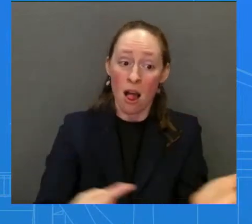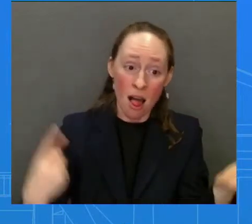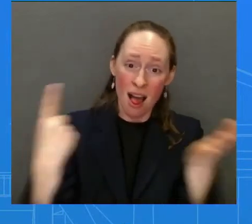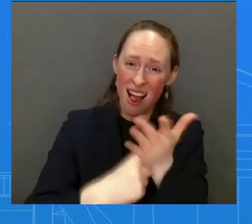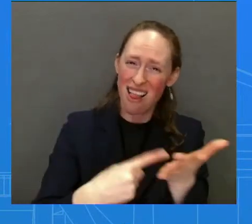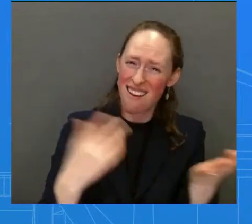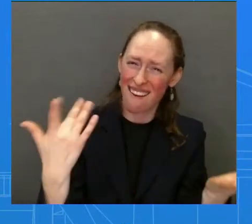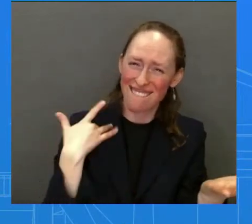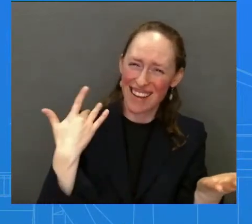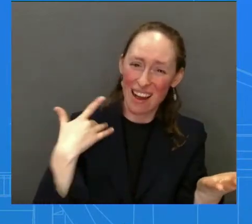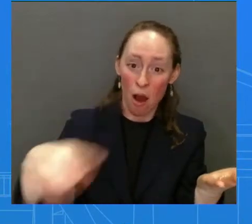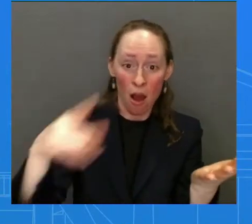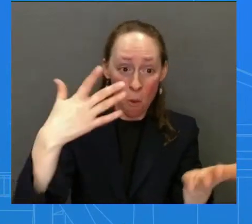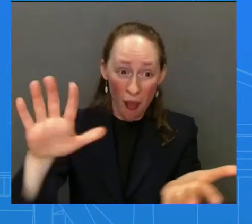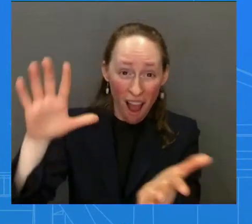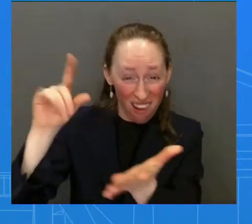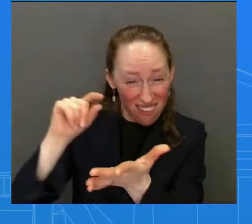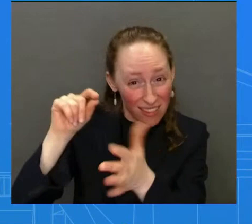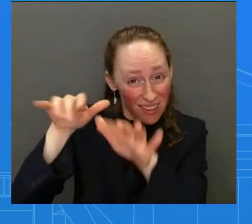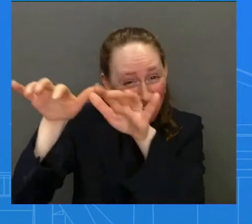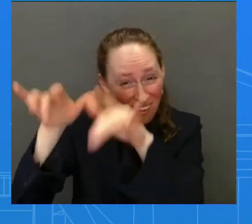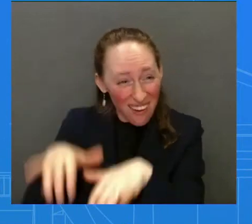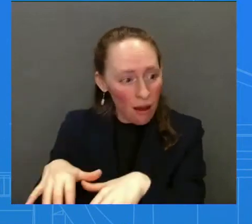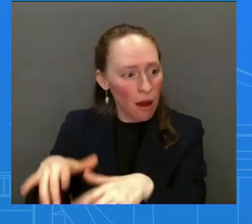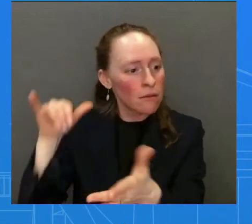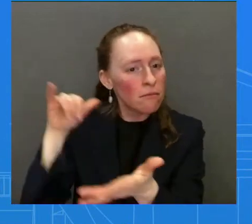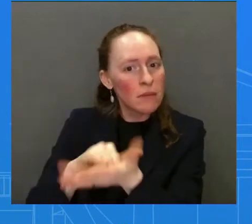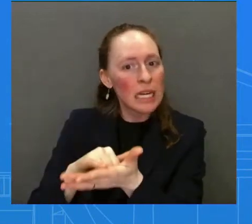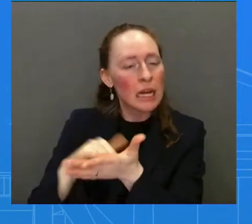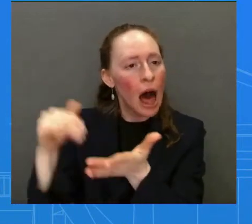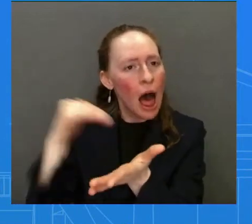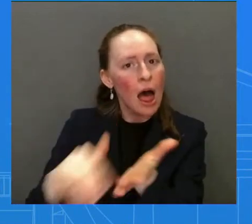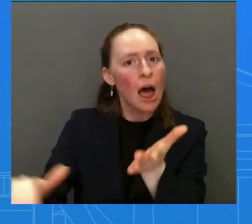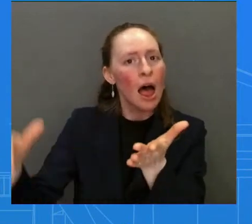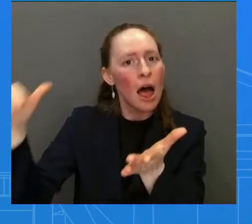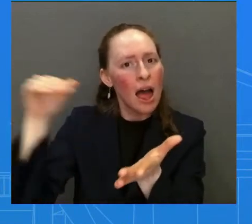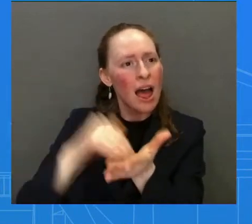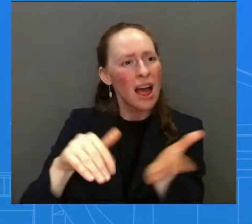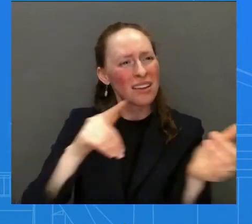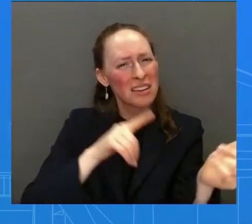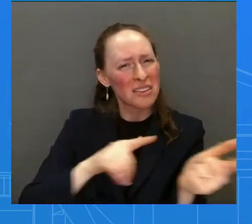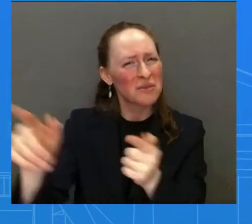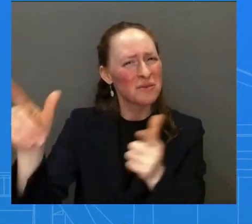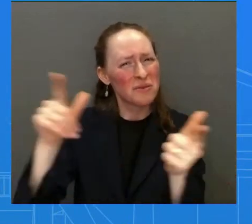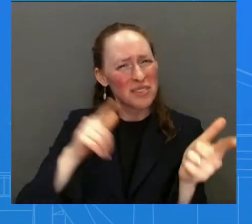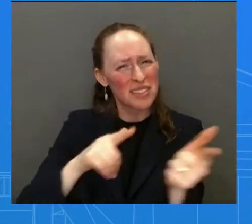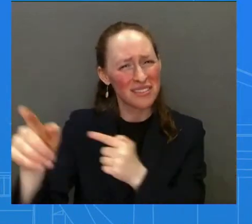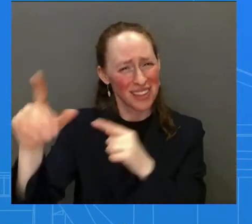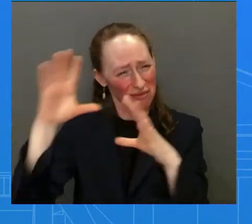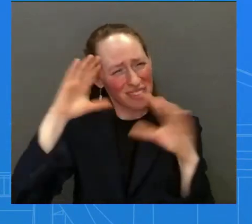This is certainly not what the President wants to keep talking about and giving condolences to family members